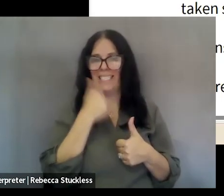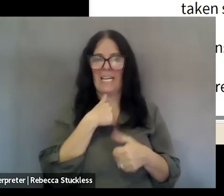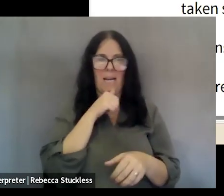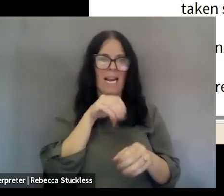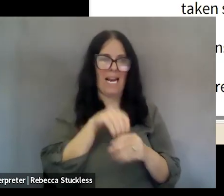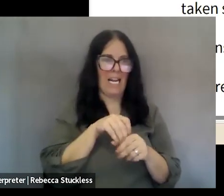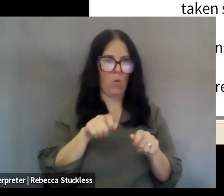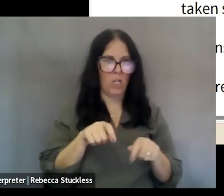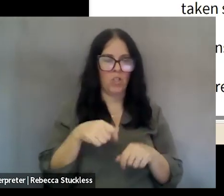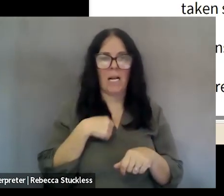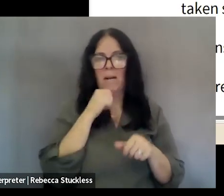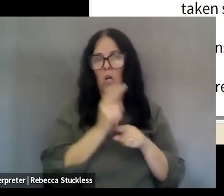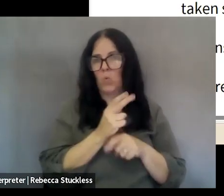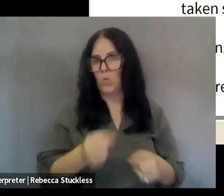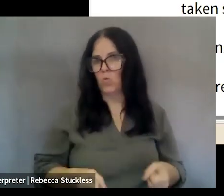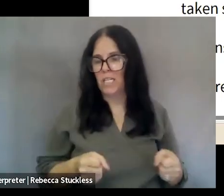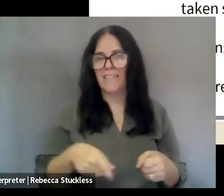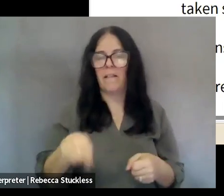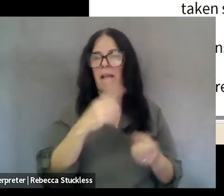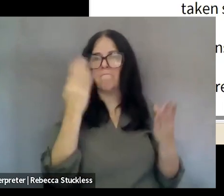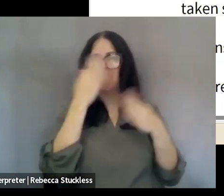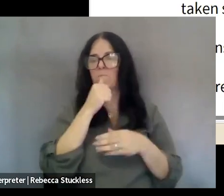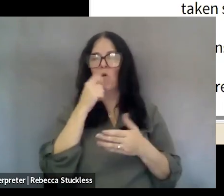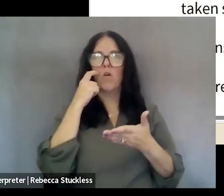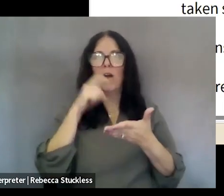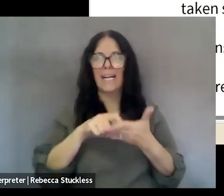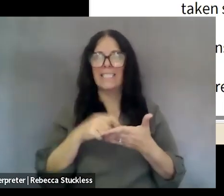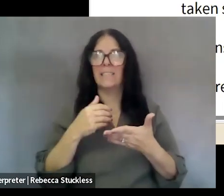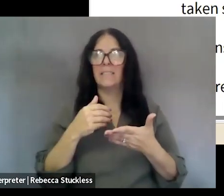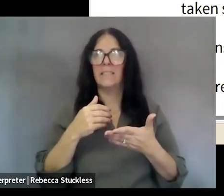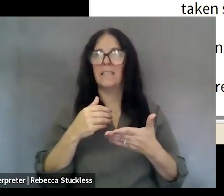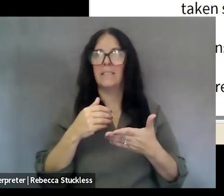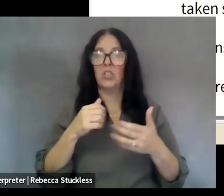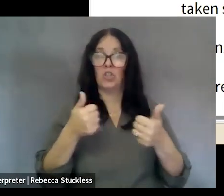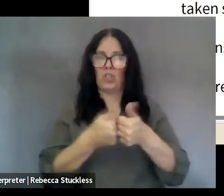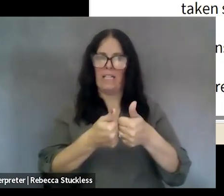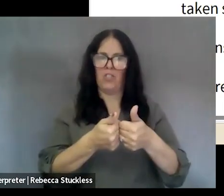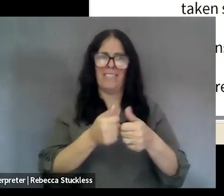using crutches, they don't recognize that there are invisible challenges, which I have listed them